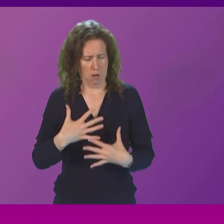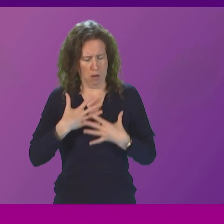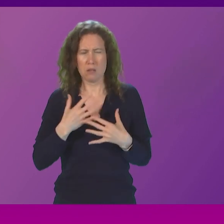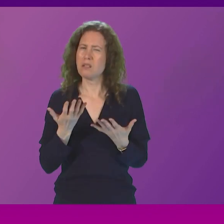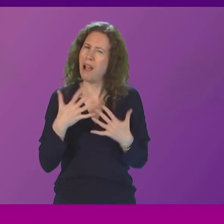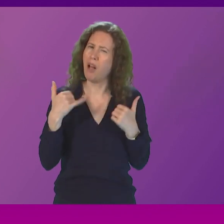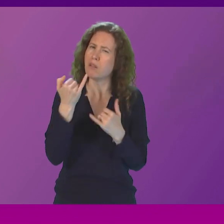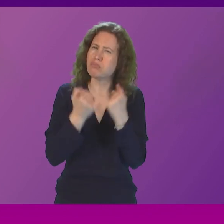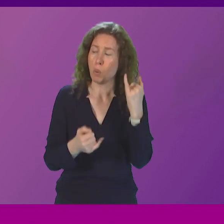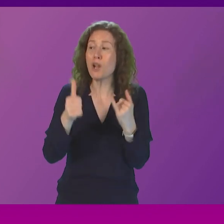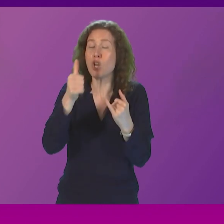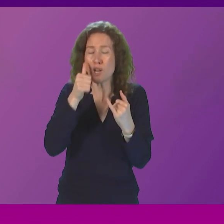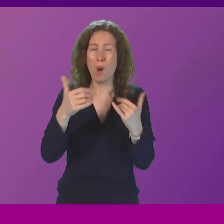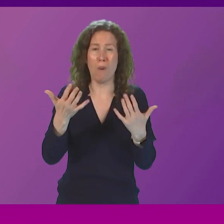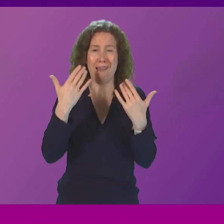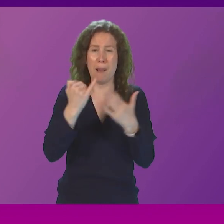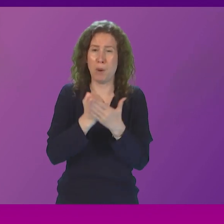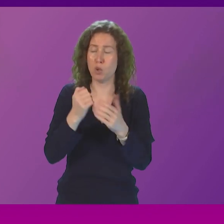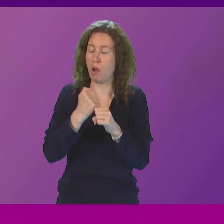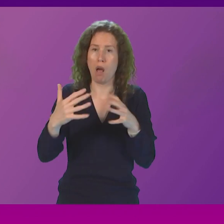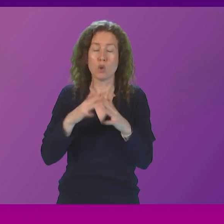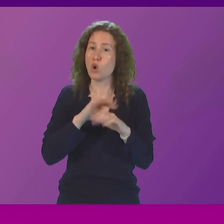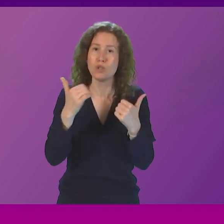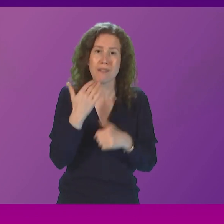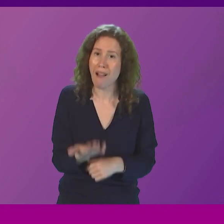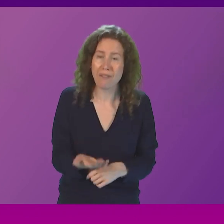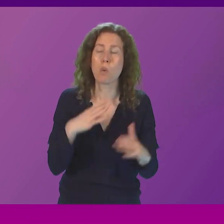We know that air pollution in Glasgow is nowhere near the standard that we want it to meet,